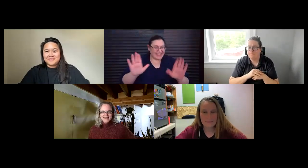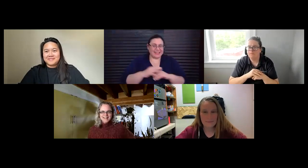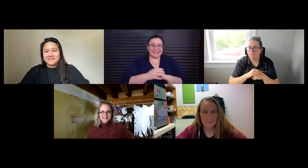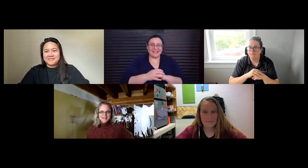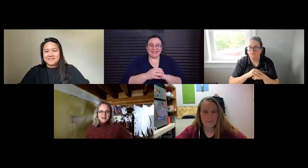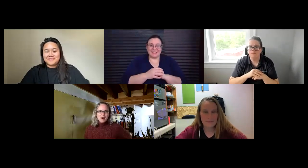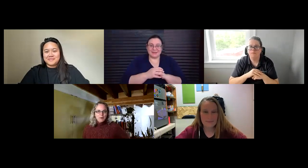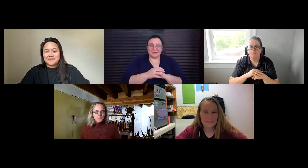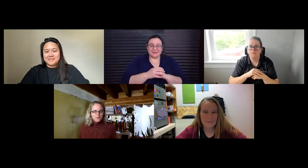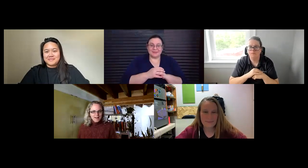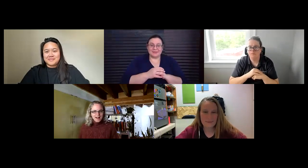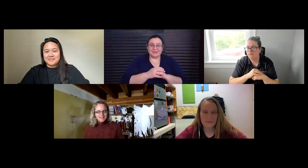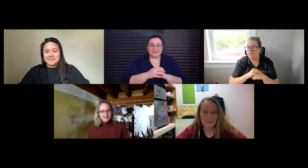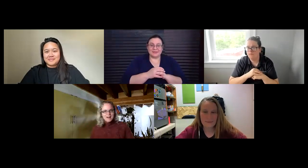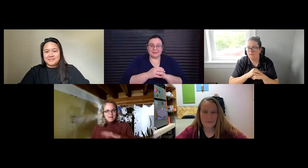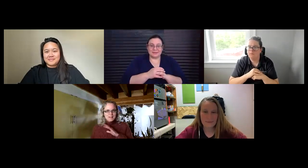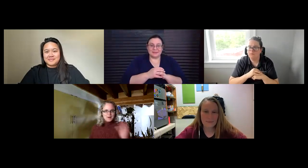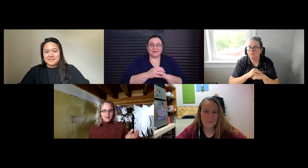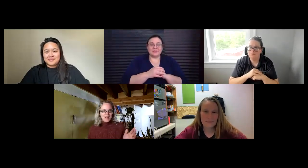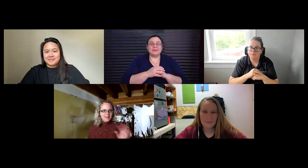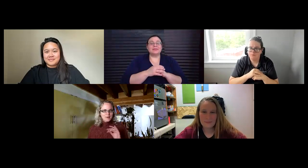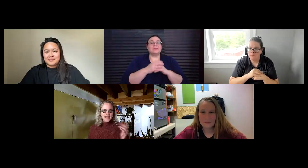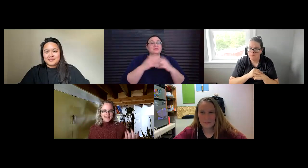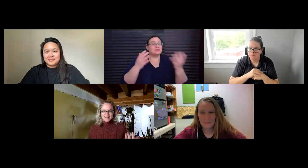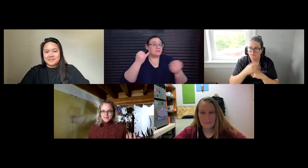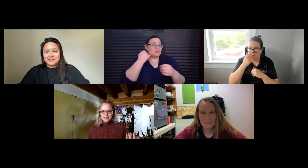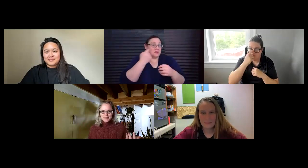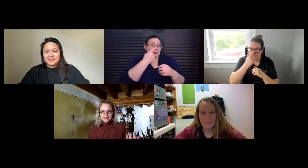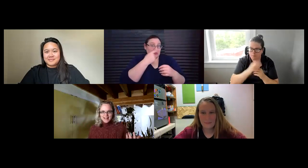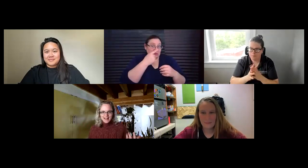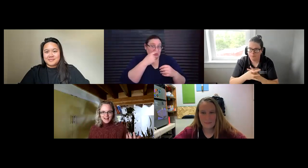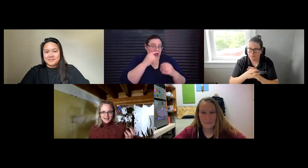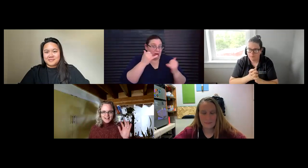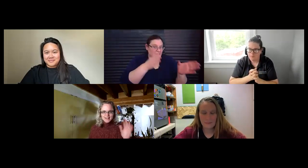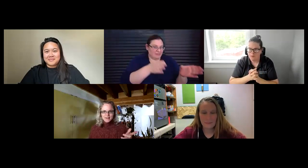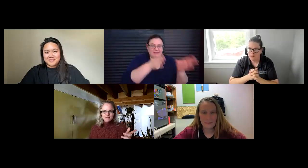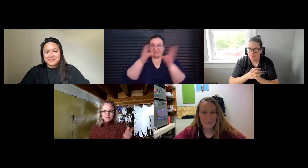Well, if it's okay, I'll go ahead and switch to Renee.